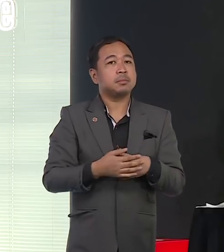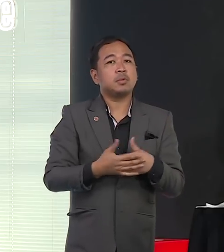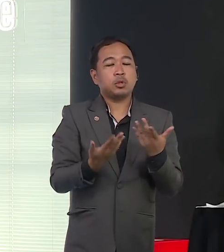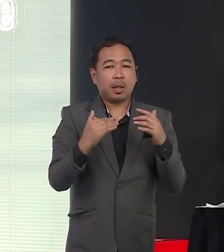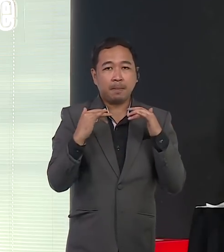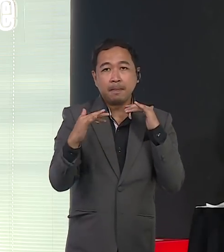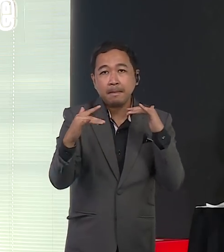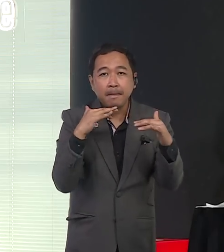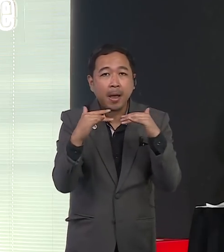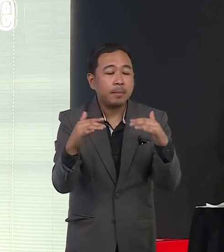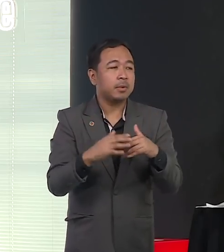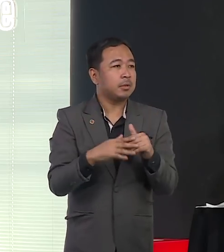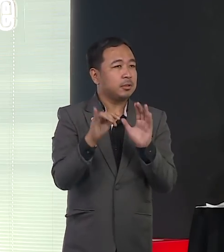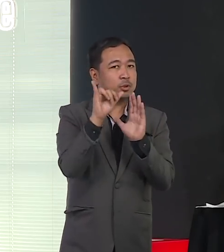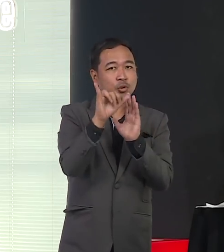is for